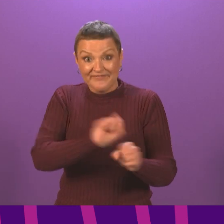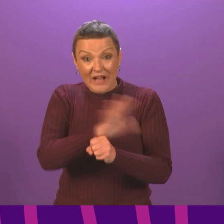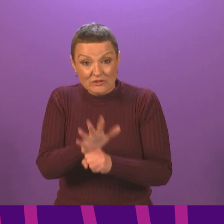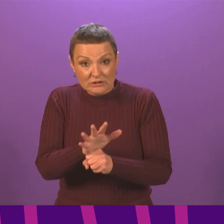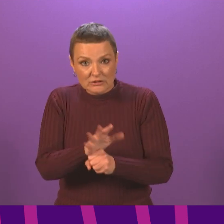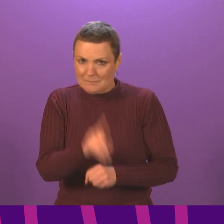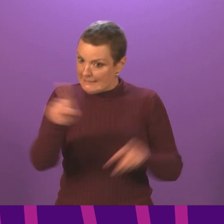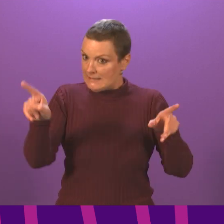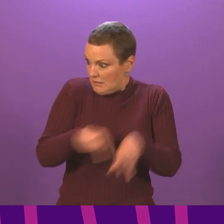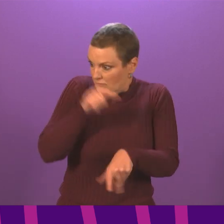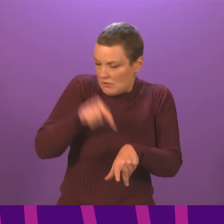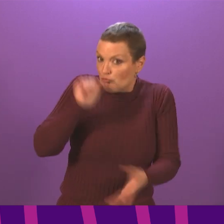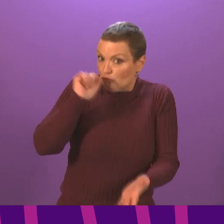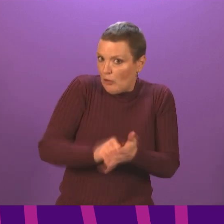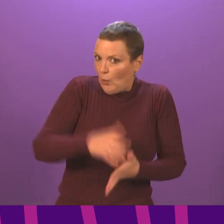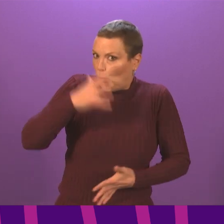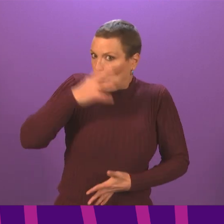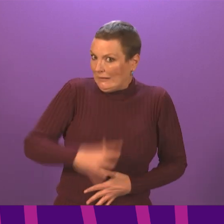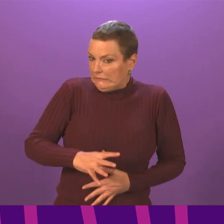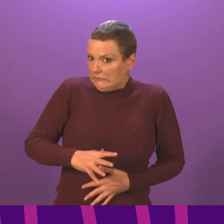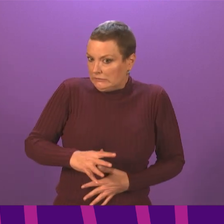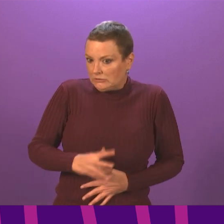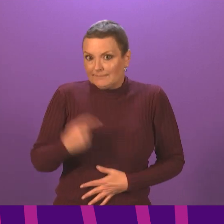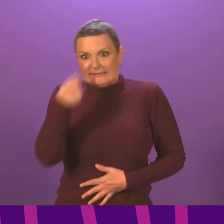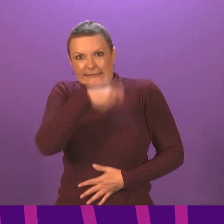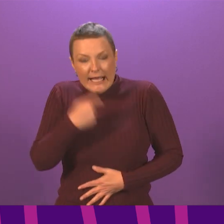to be complemented by a robust and accurate testing regime—both are critical tools.